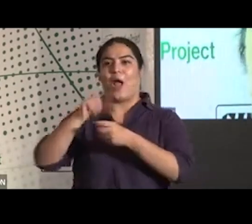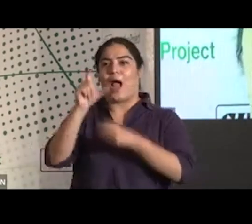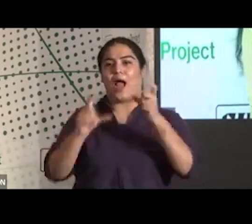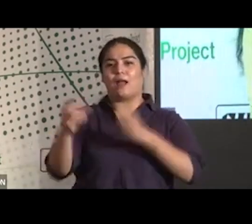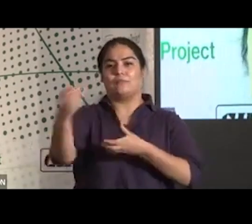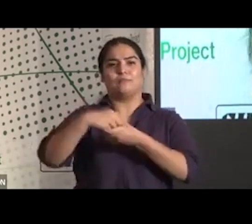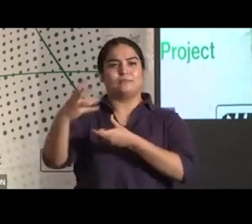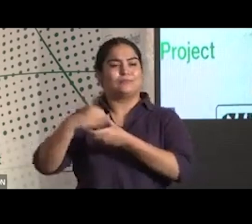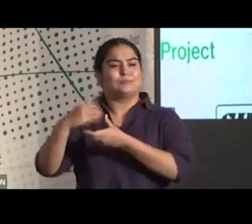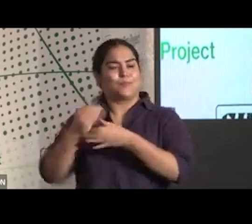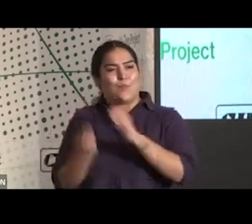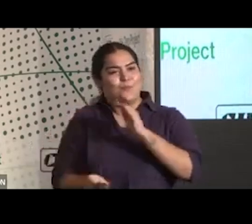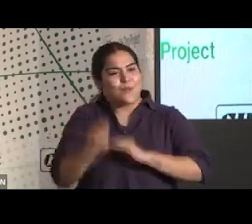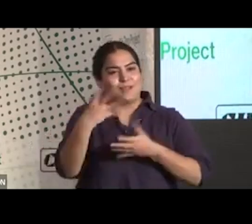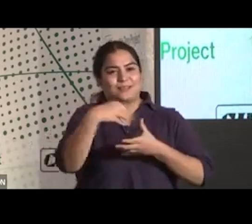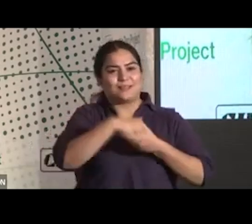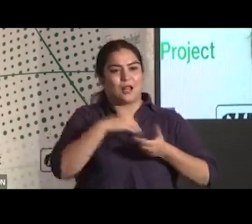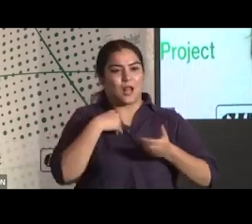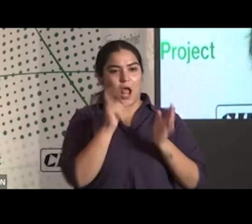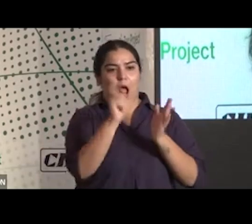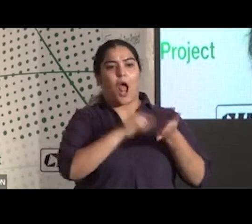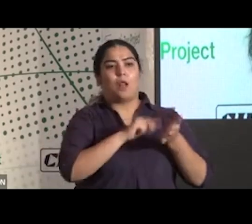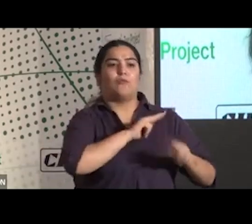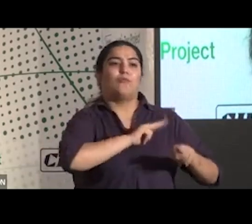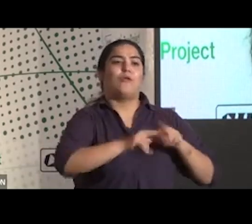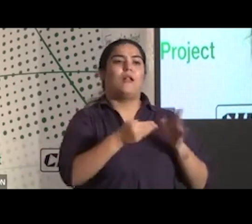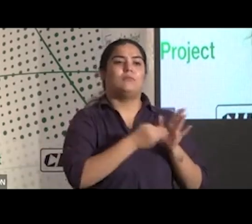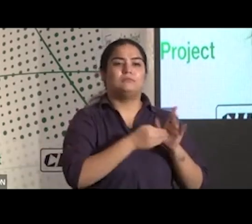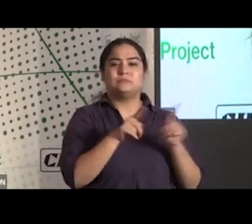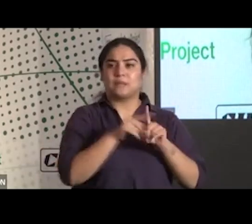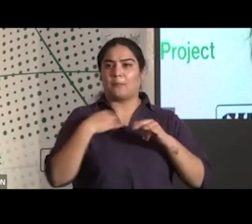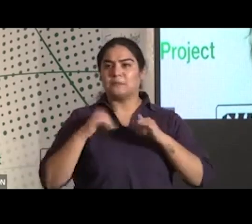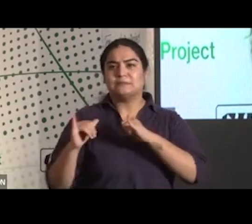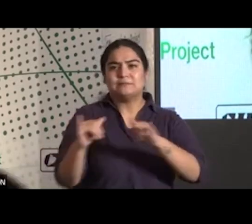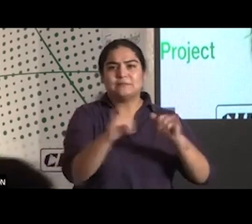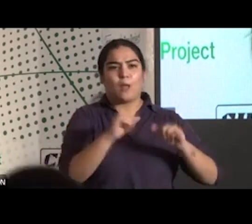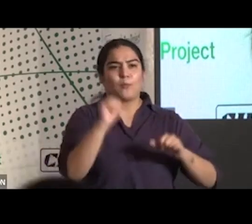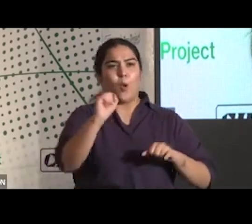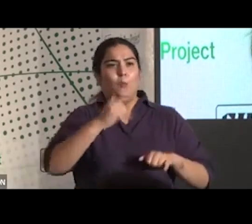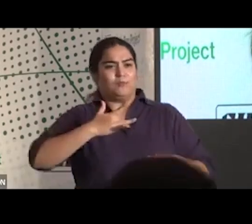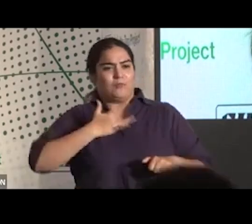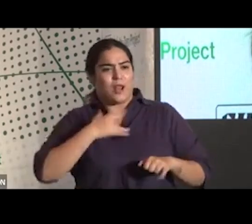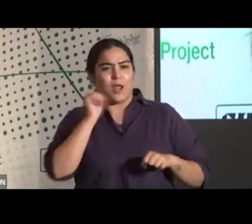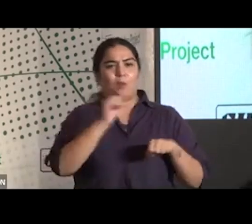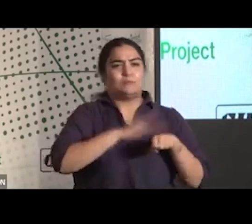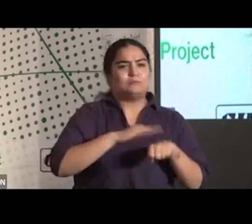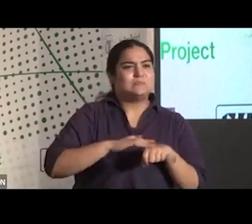met a lot of people with similar aspirations, similar pains, working